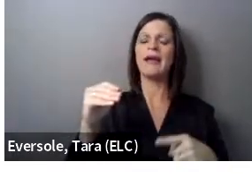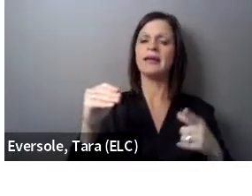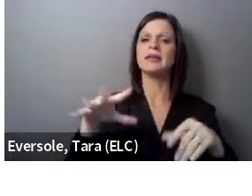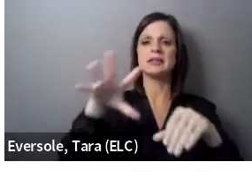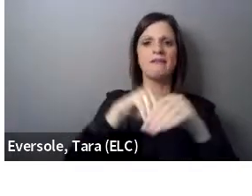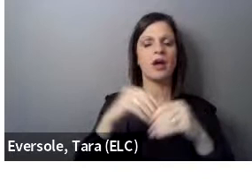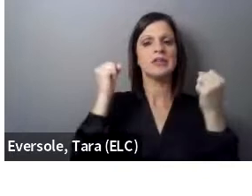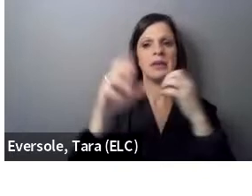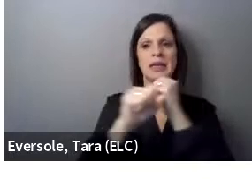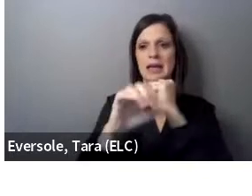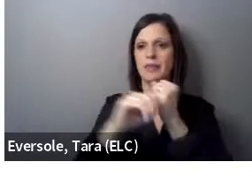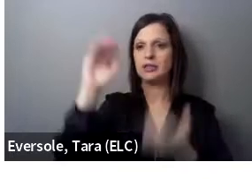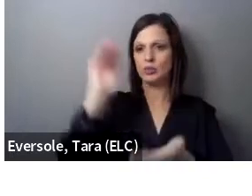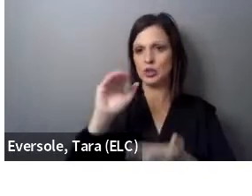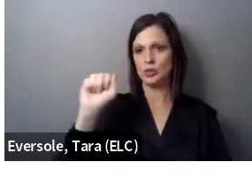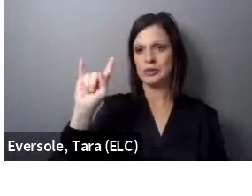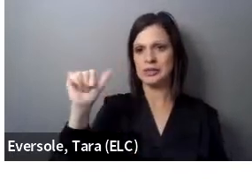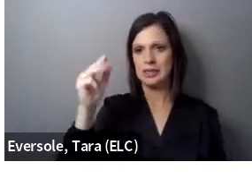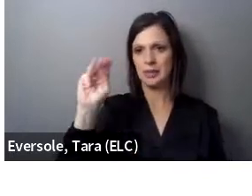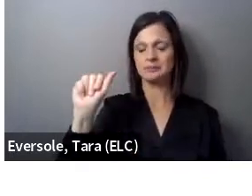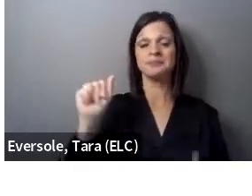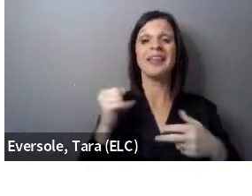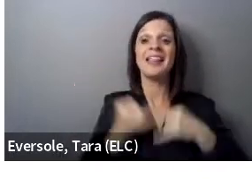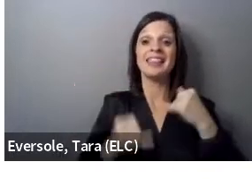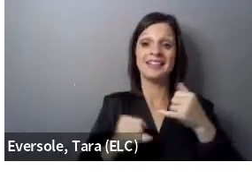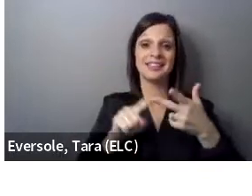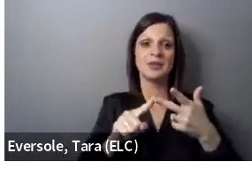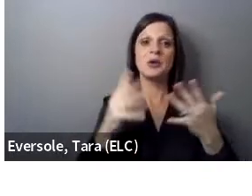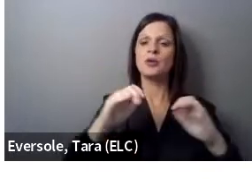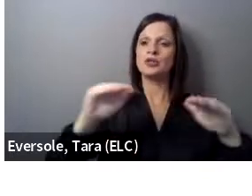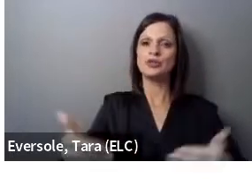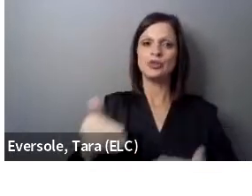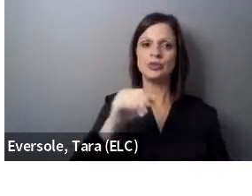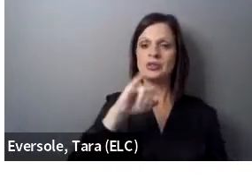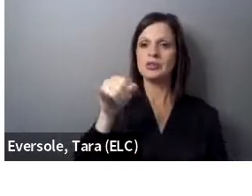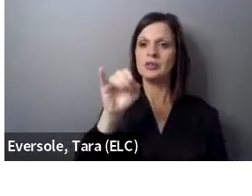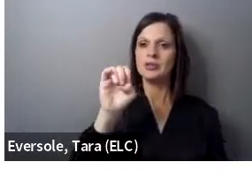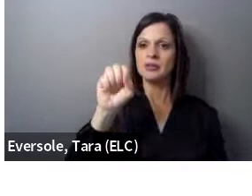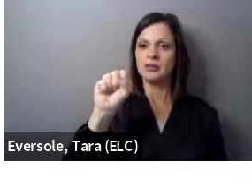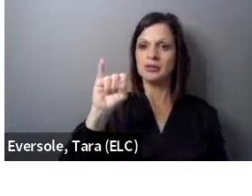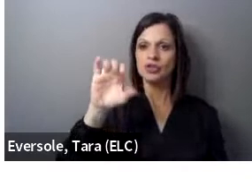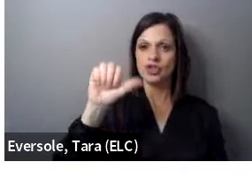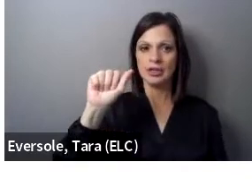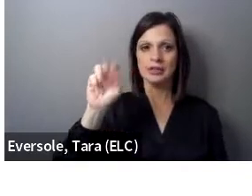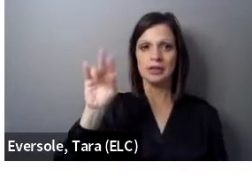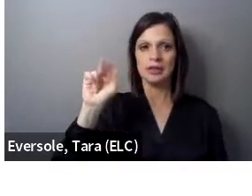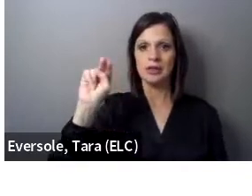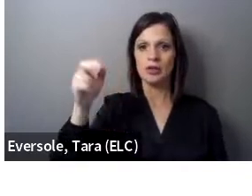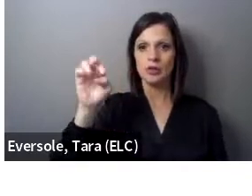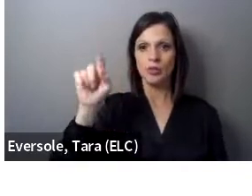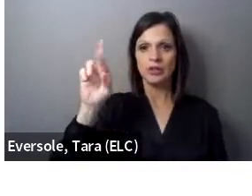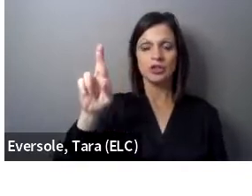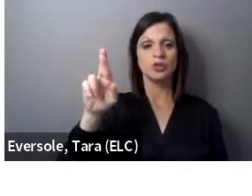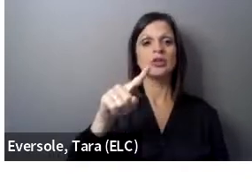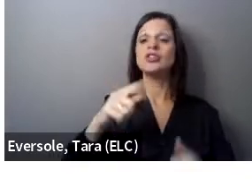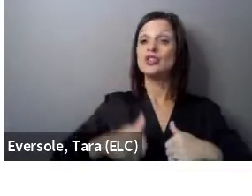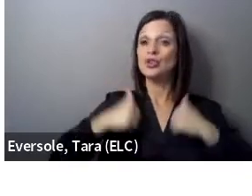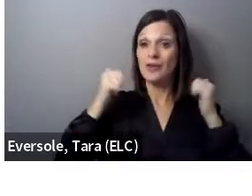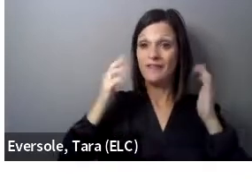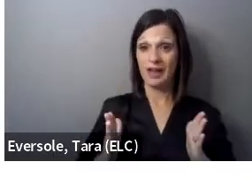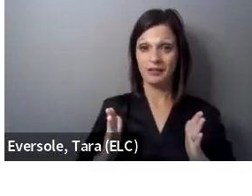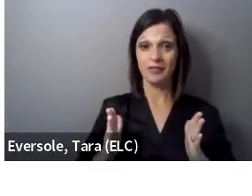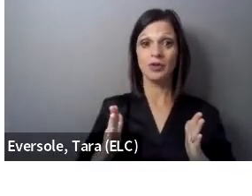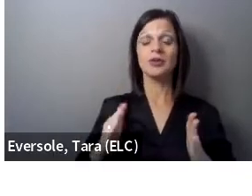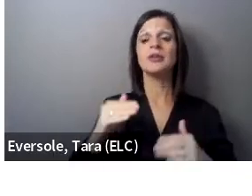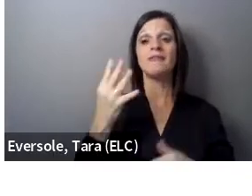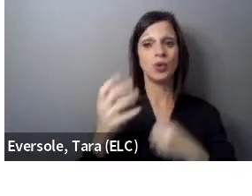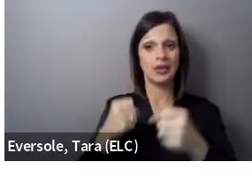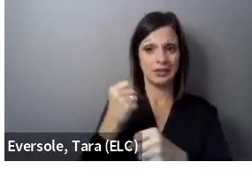media campaigns to in stigma. Lastly, I'm pleased to introduce Jessica Winchester.